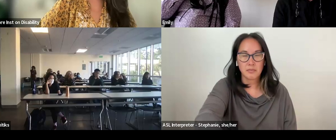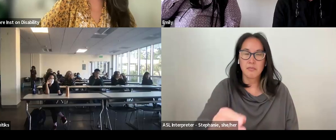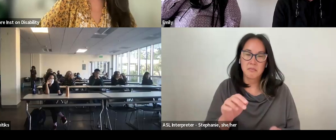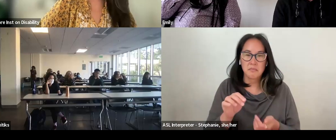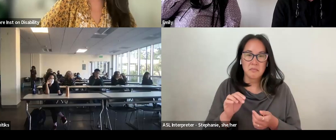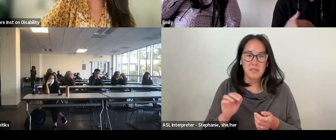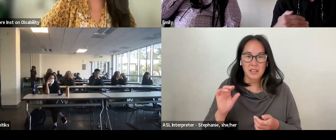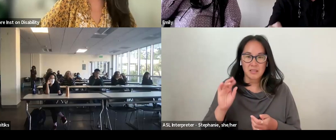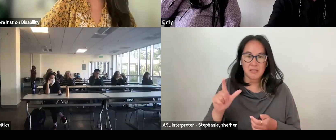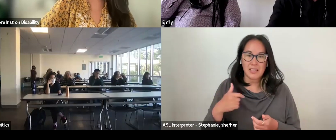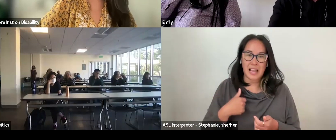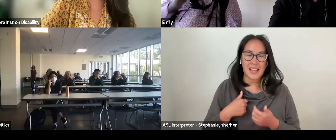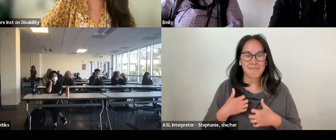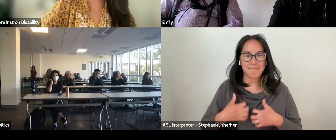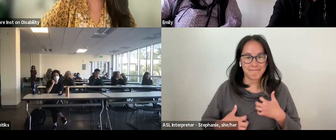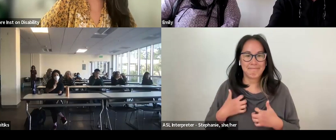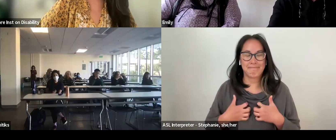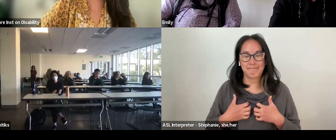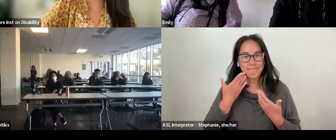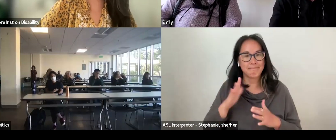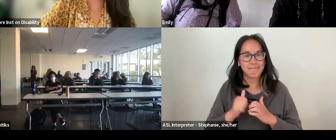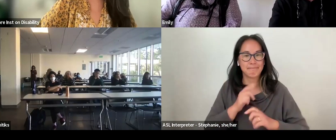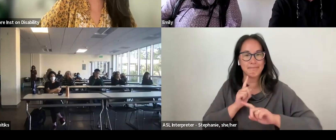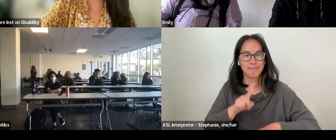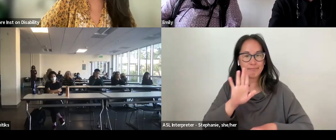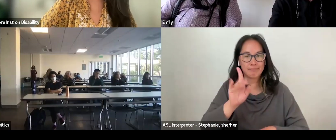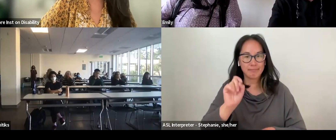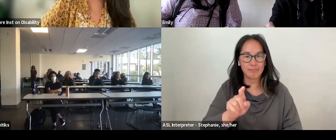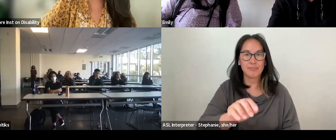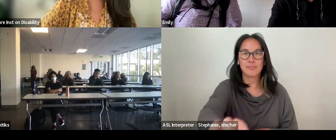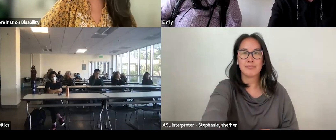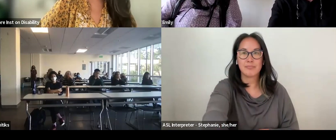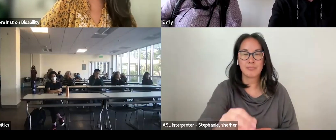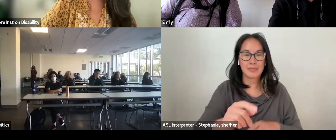I suppose it depends on what you mean by teach.